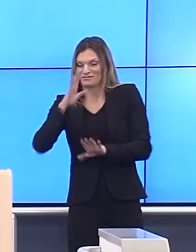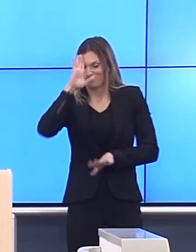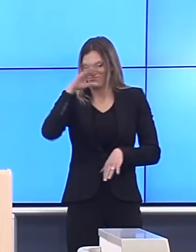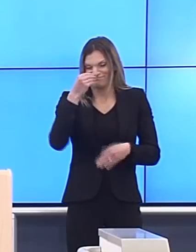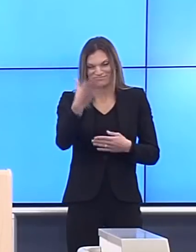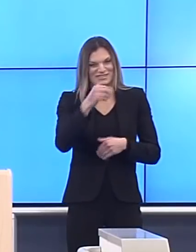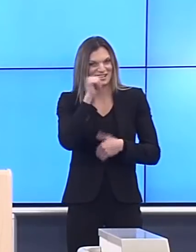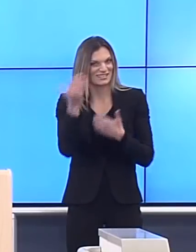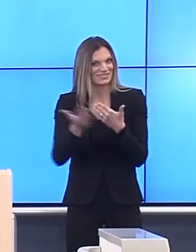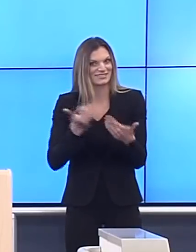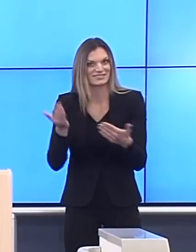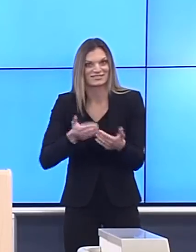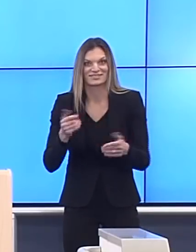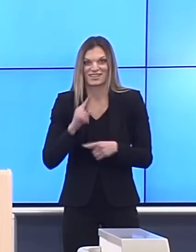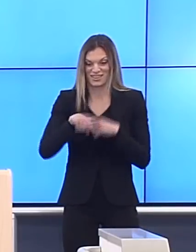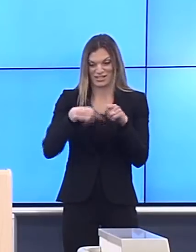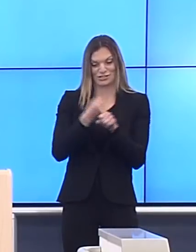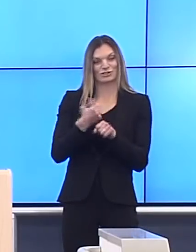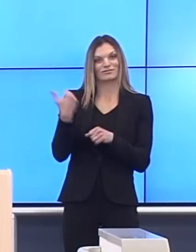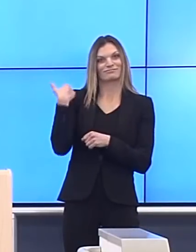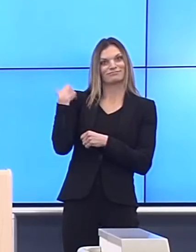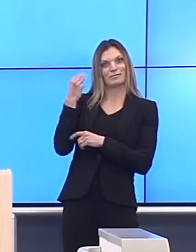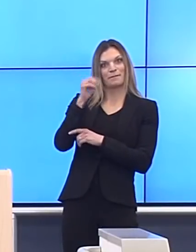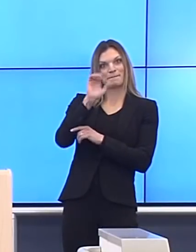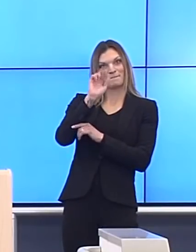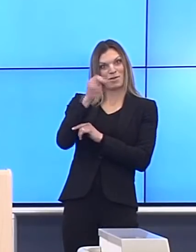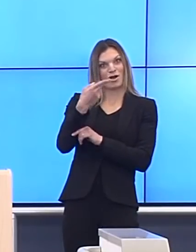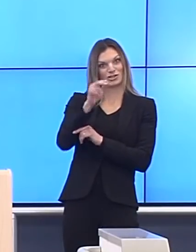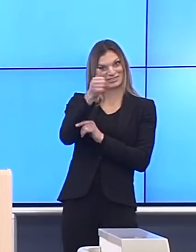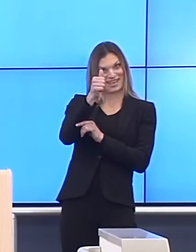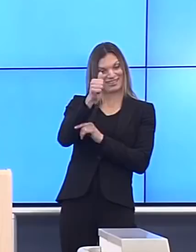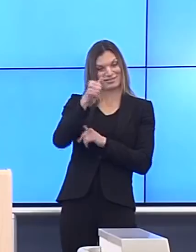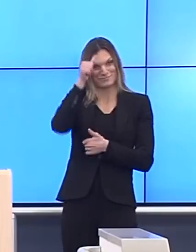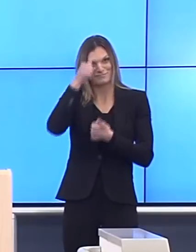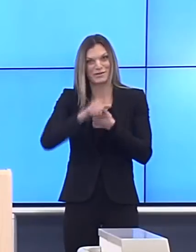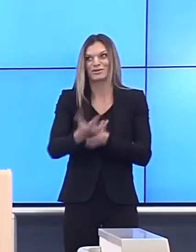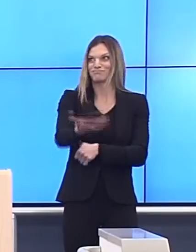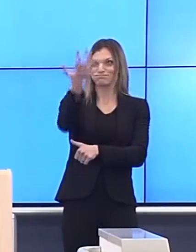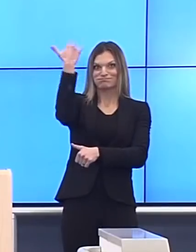OURSELVES FOR THE TOUGH MONTHS AHEAD. ON MARCH 10TH OF THIS